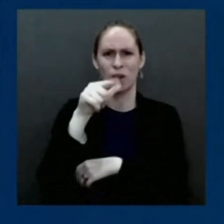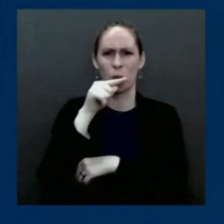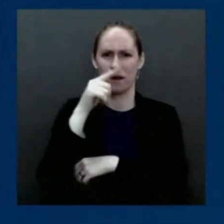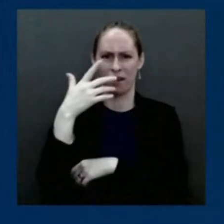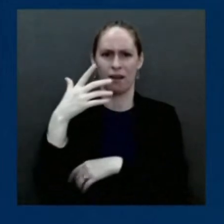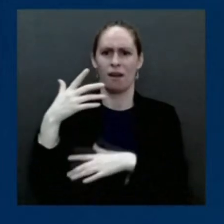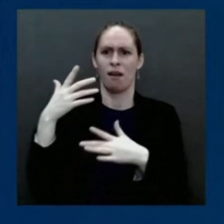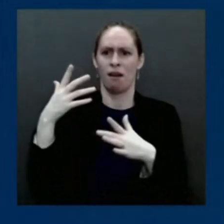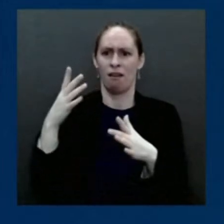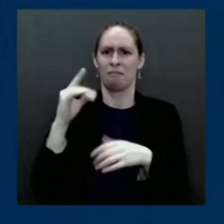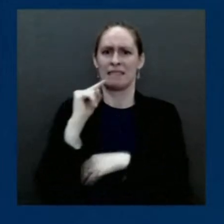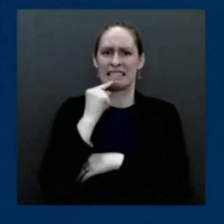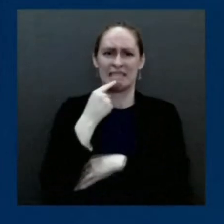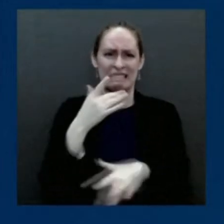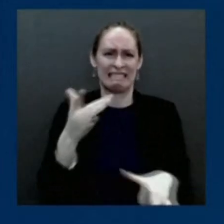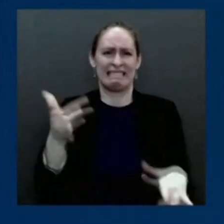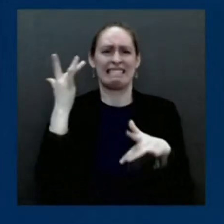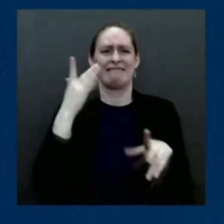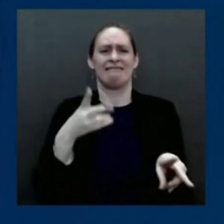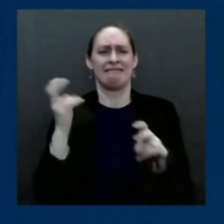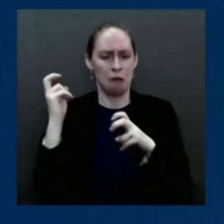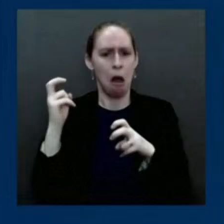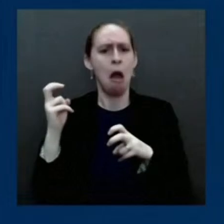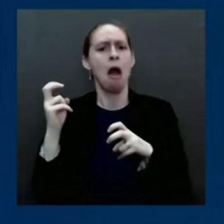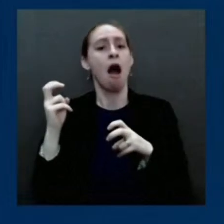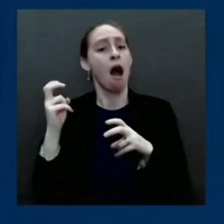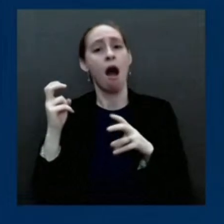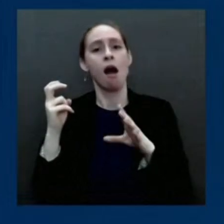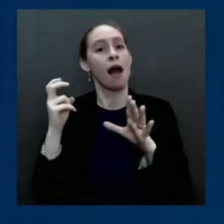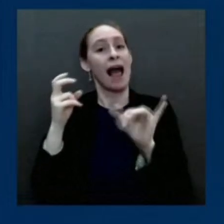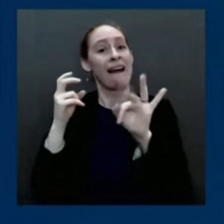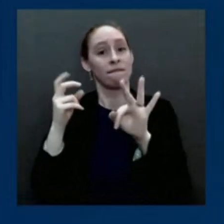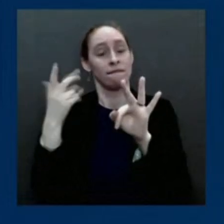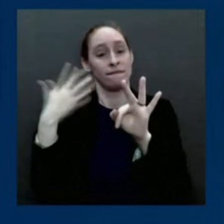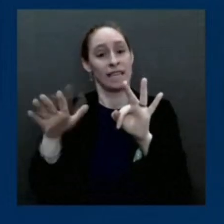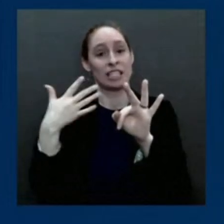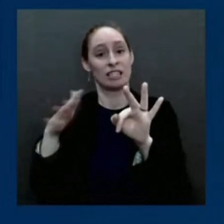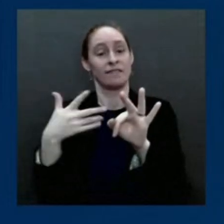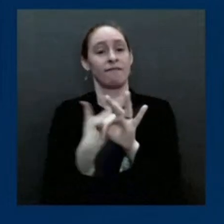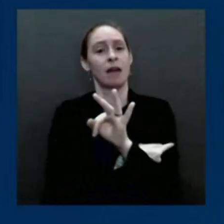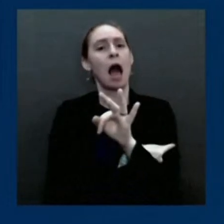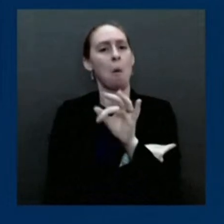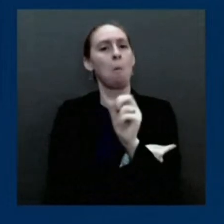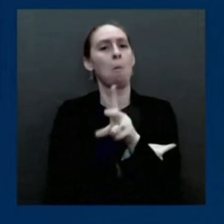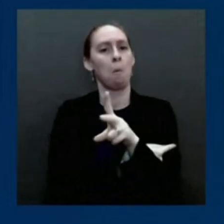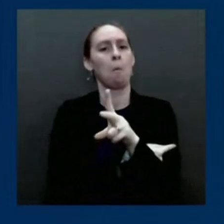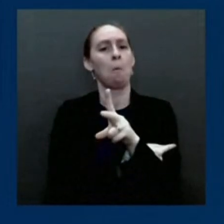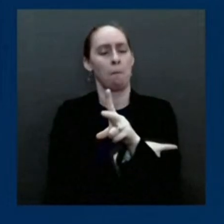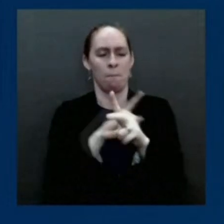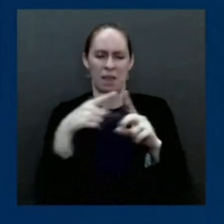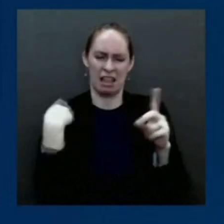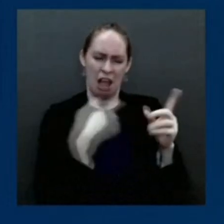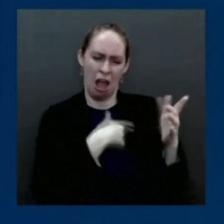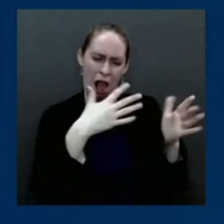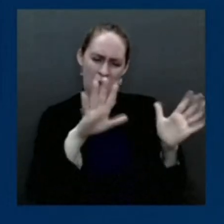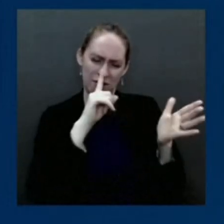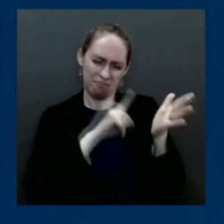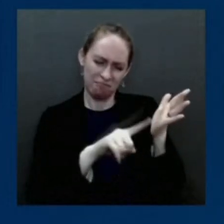RATE OF DECLINE THAN IF YOU WERE UNVACCINATED BUT IN FACT